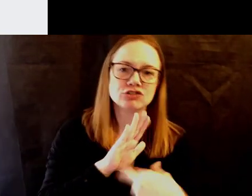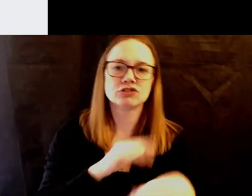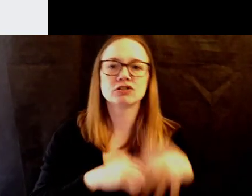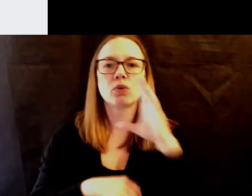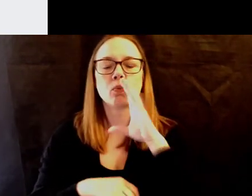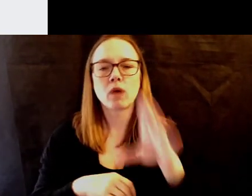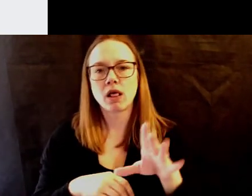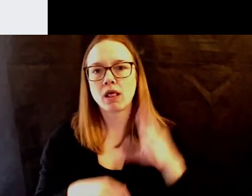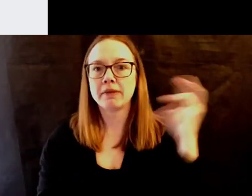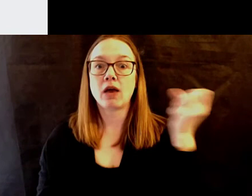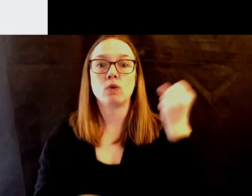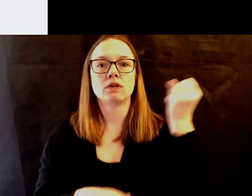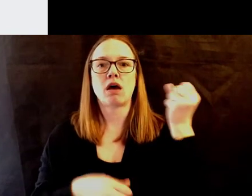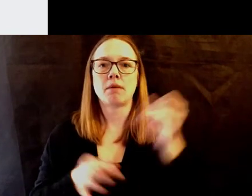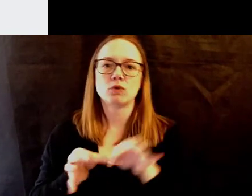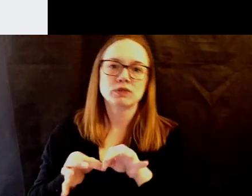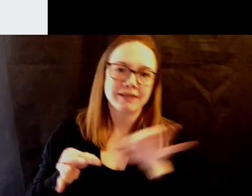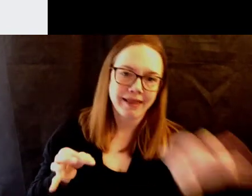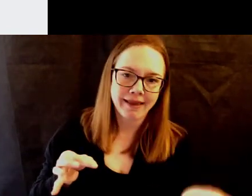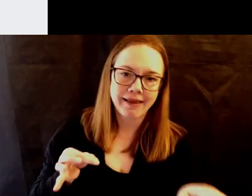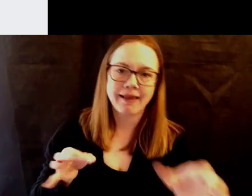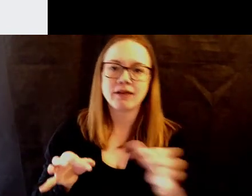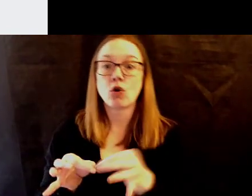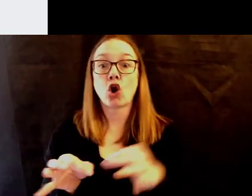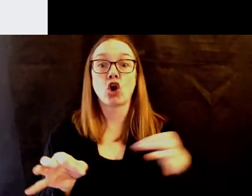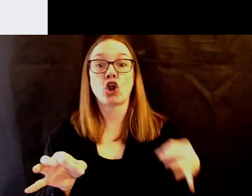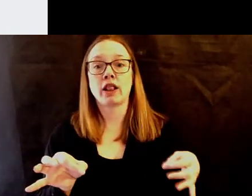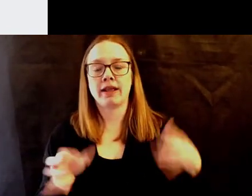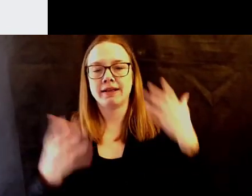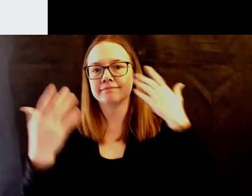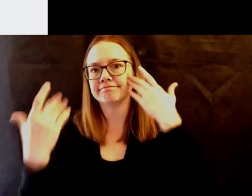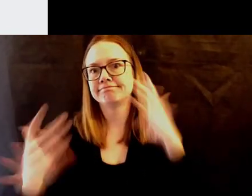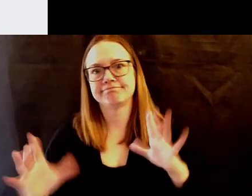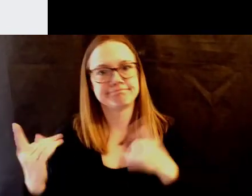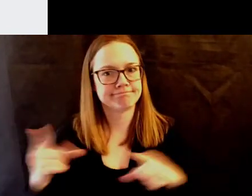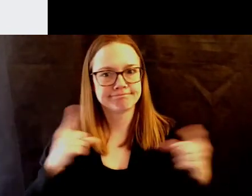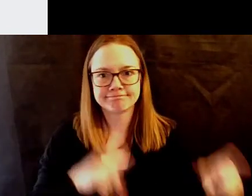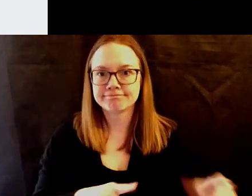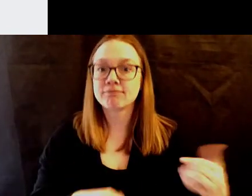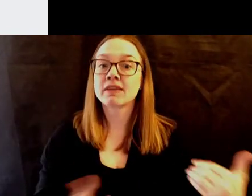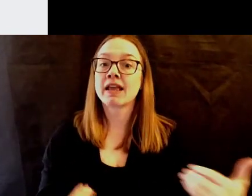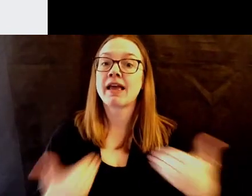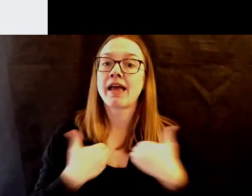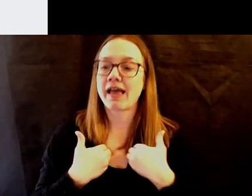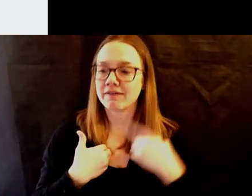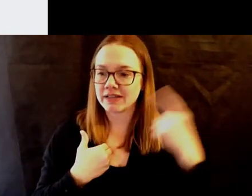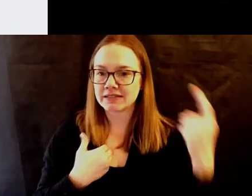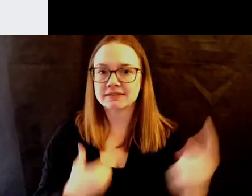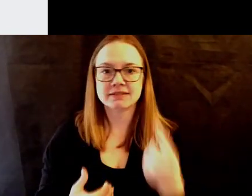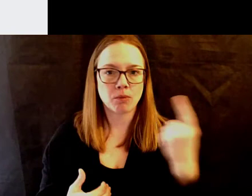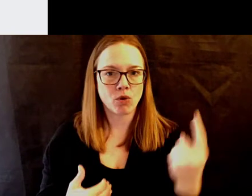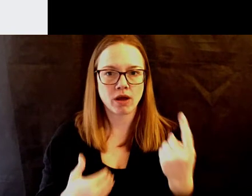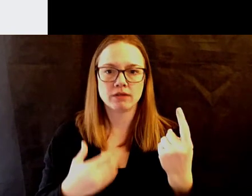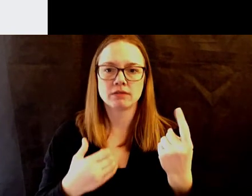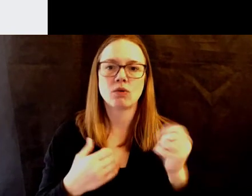You never really know, and having somebody association, a guild you can trust, a lobbyist on your side